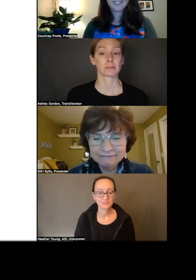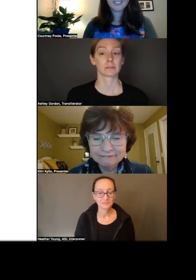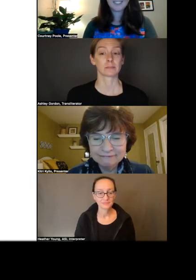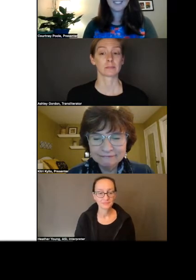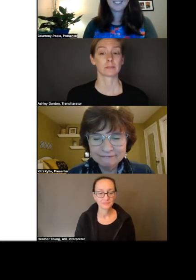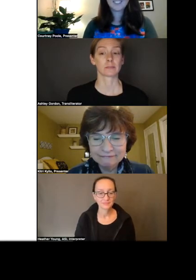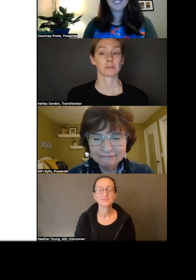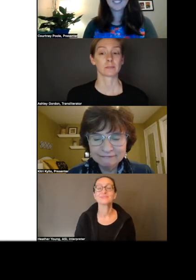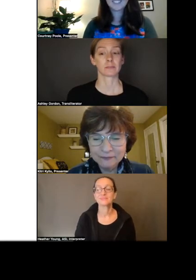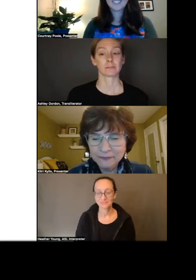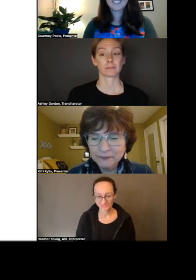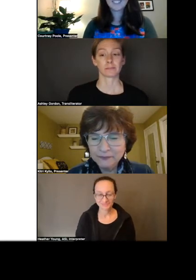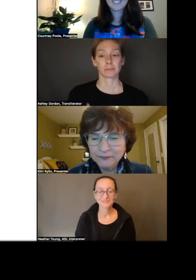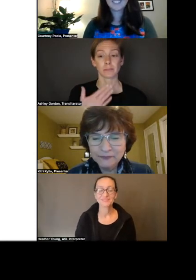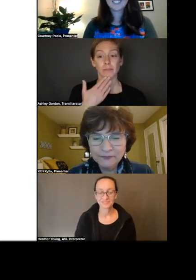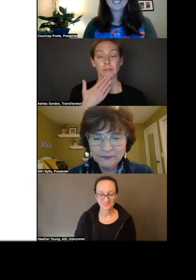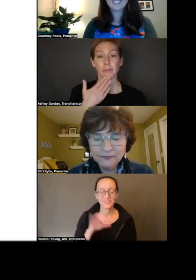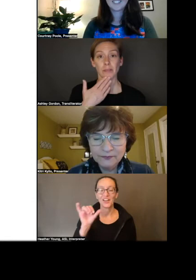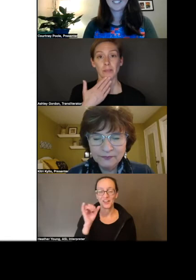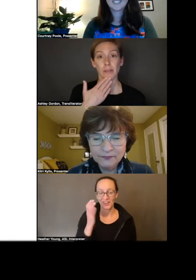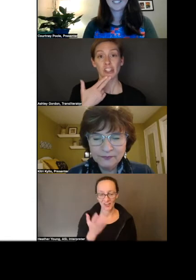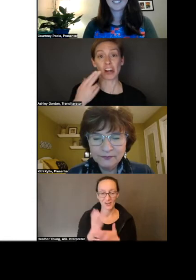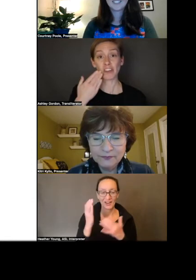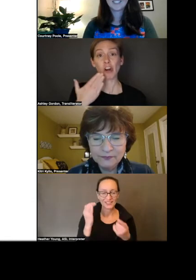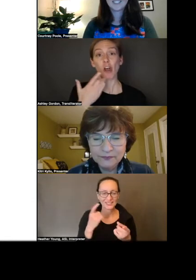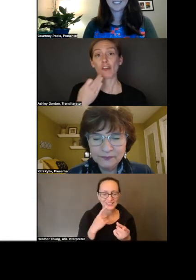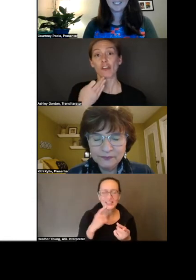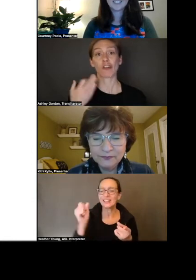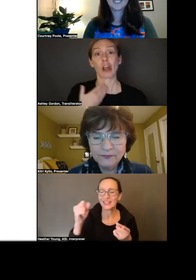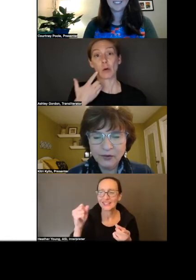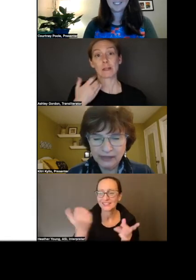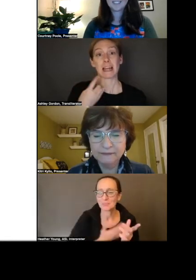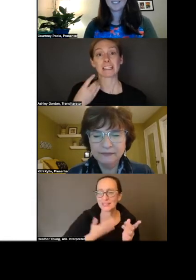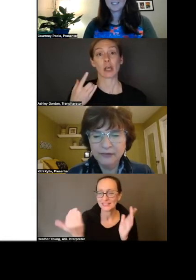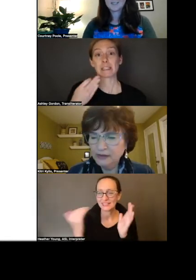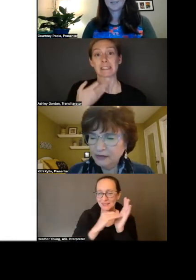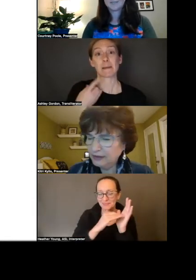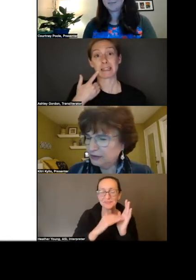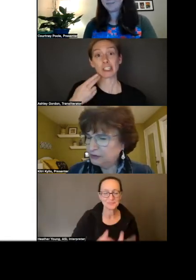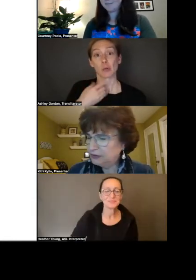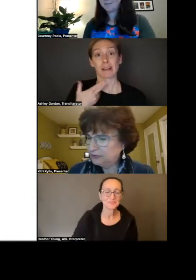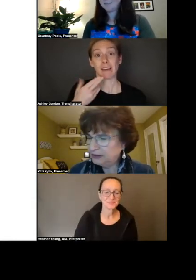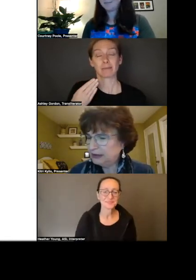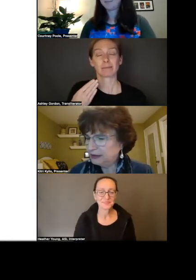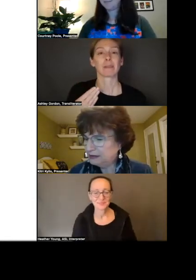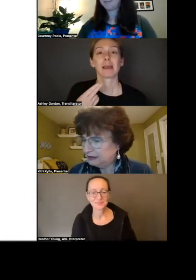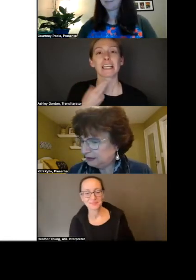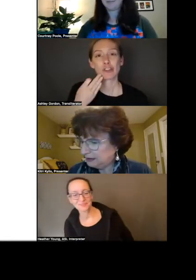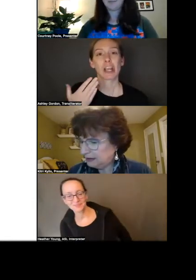[Jennifer] All right, so we have someone saying to please do that again. OK. All right, I'll do them again.